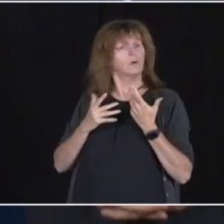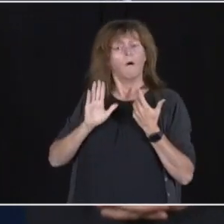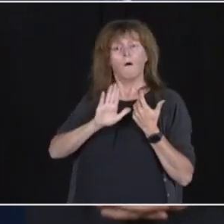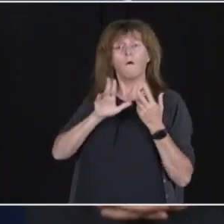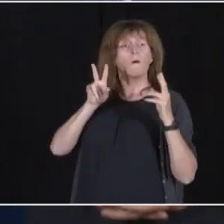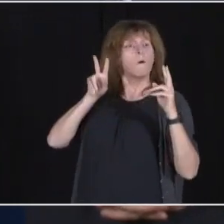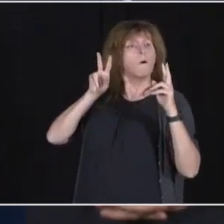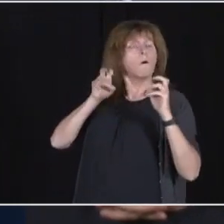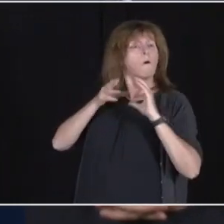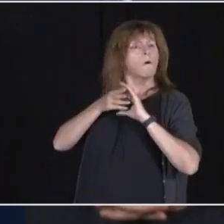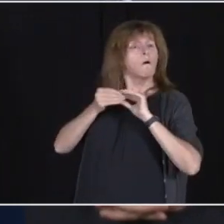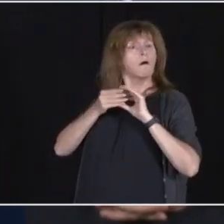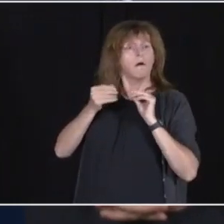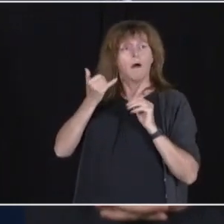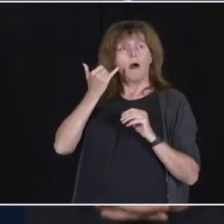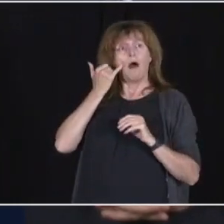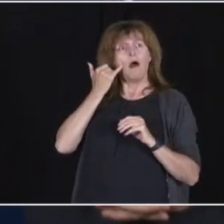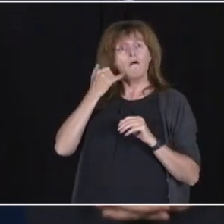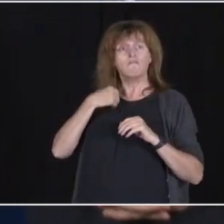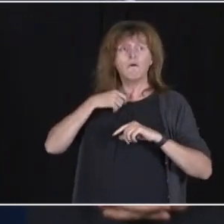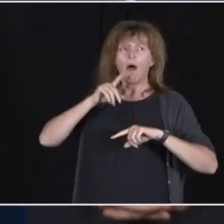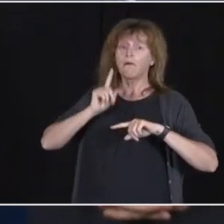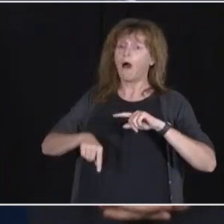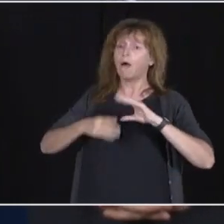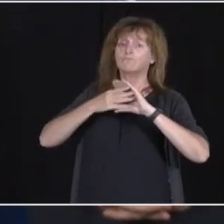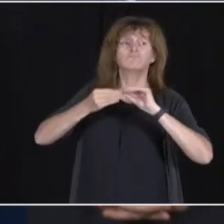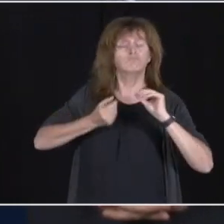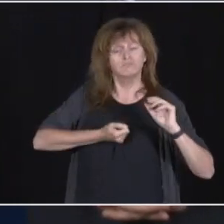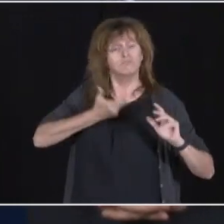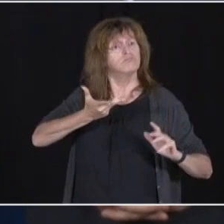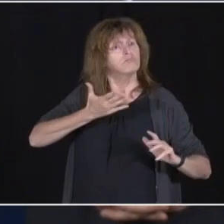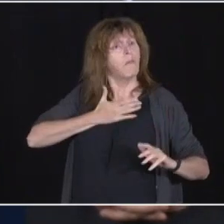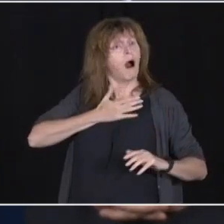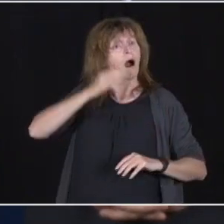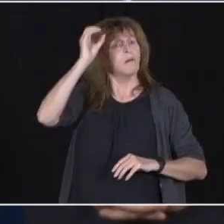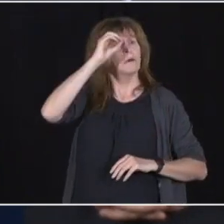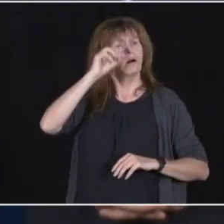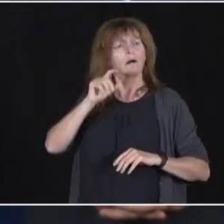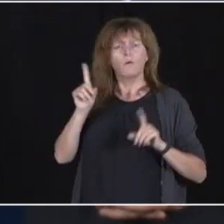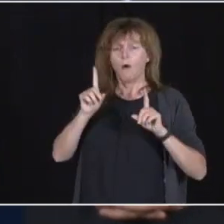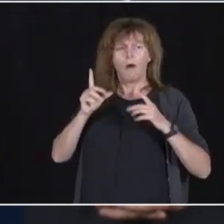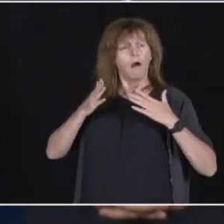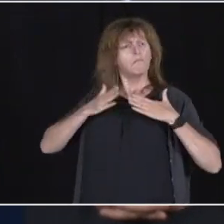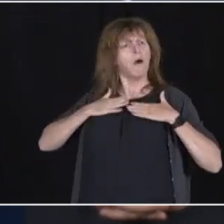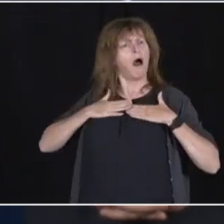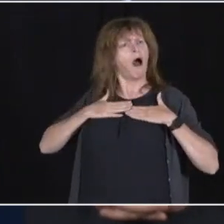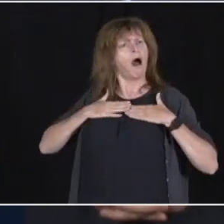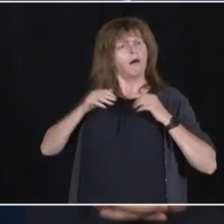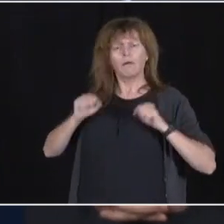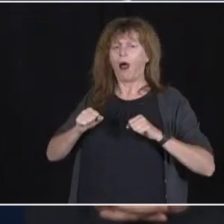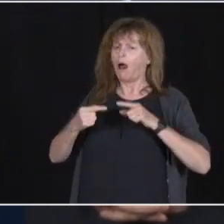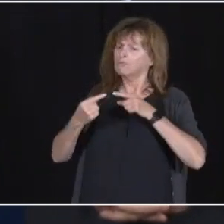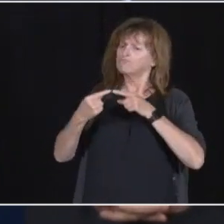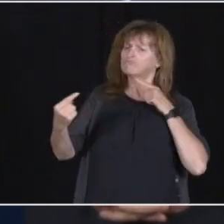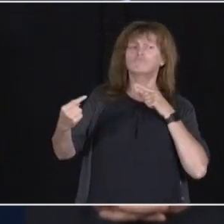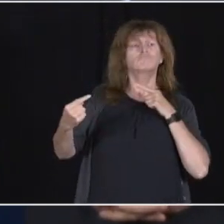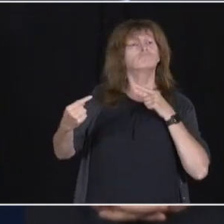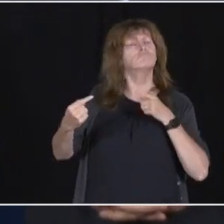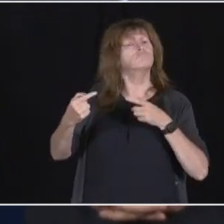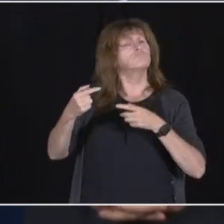takes away their voices and the voice of their constituents. So premier, are you sending a clear message that